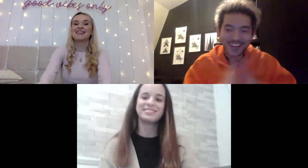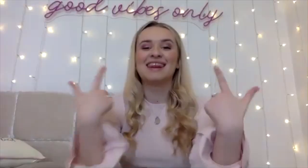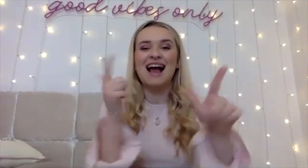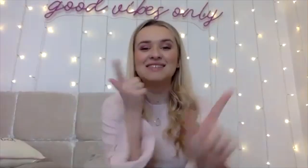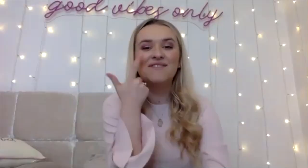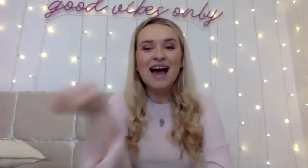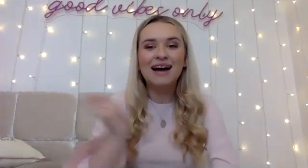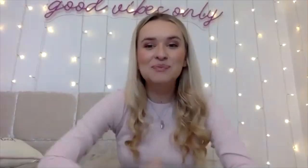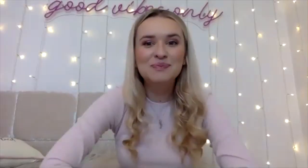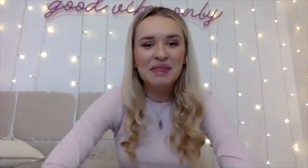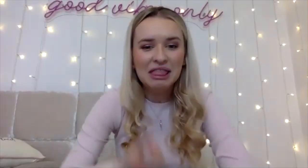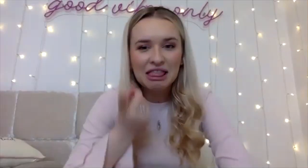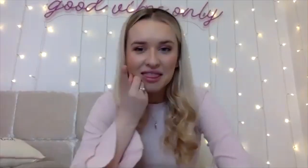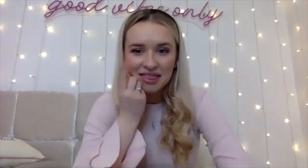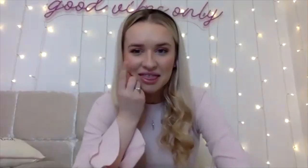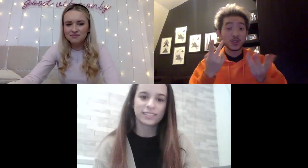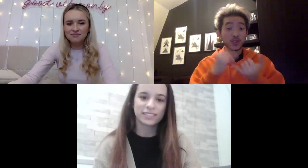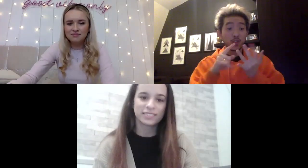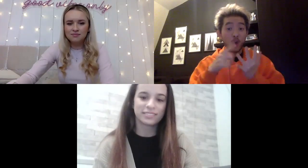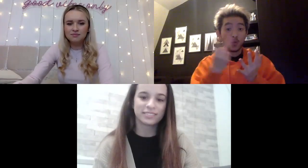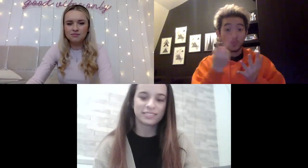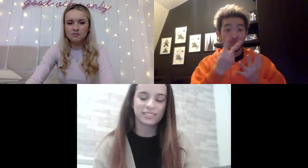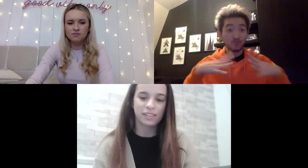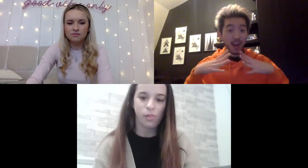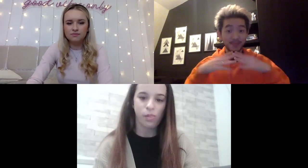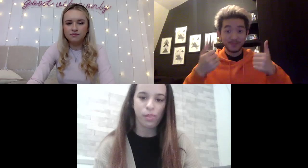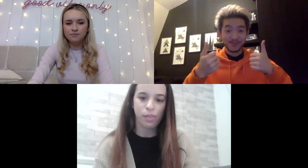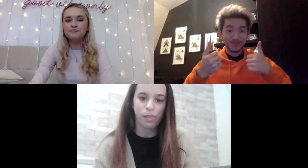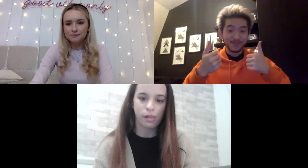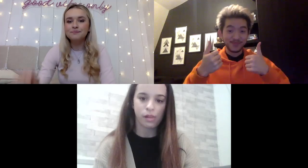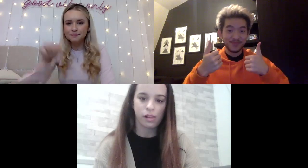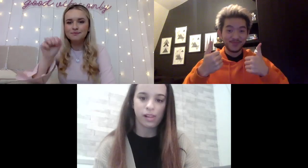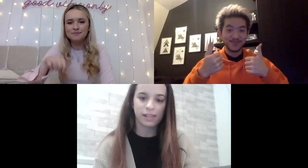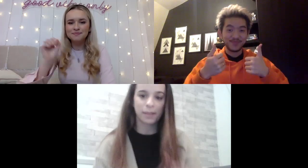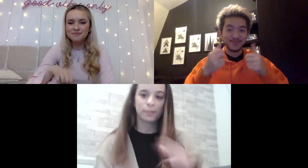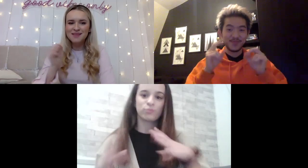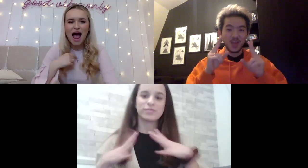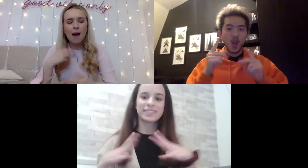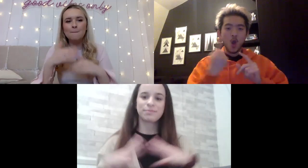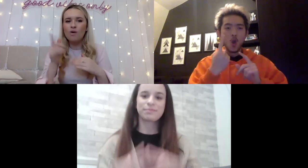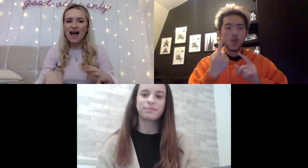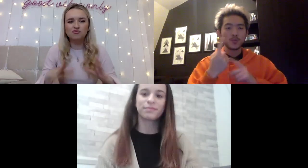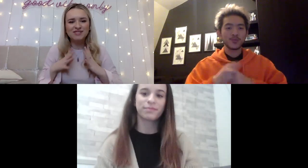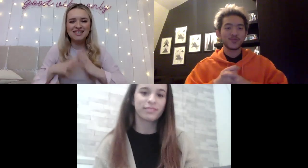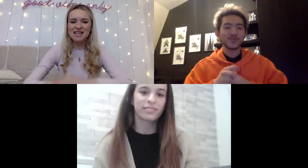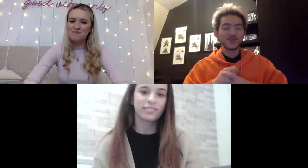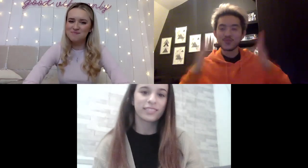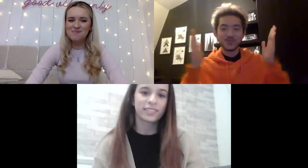Jas: Let's find out! B: So are you guys ready? Jas: Yes, I'm more than ready! Jem: I'm ready